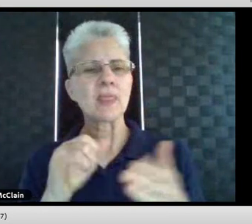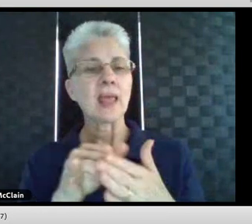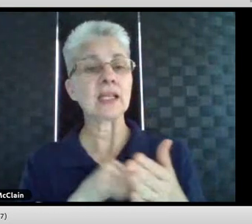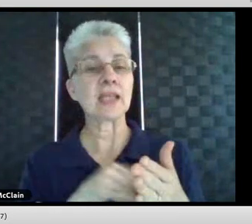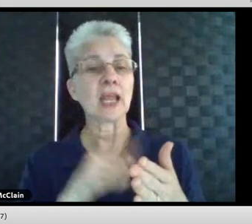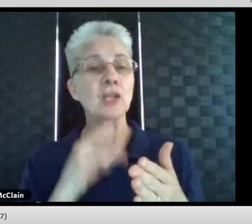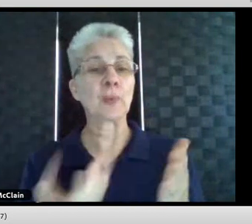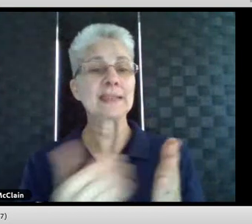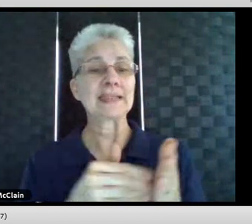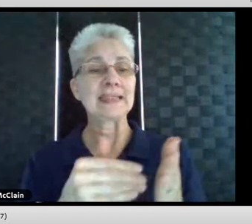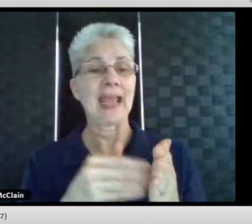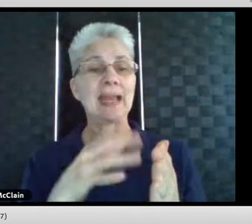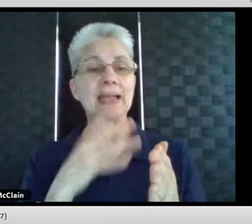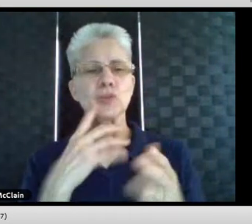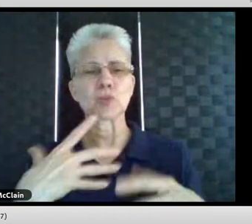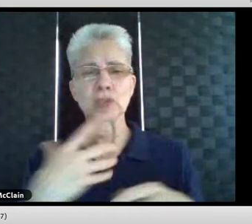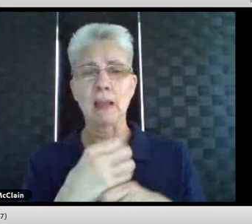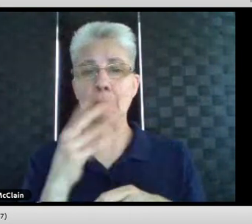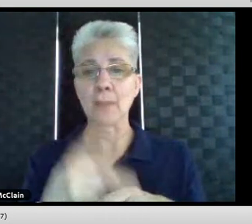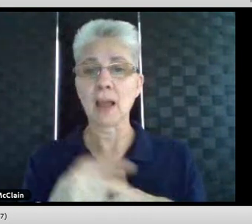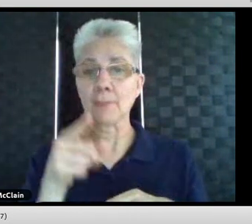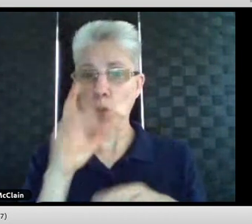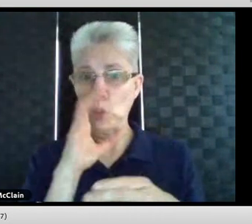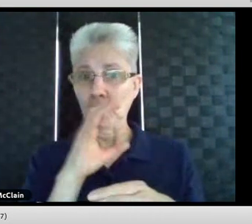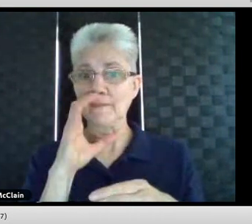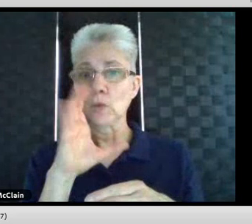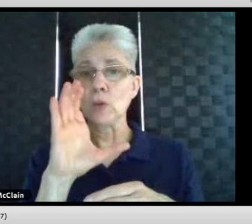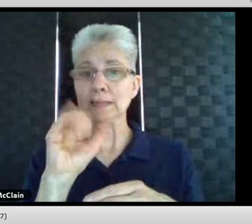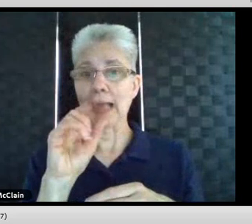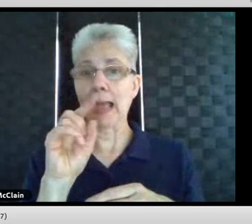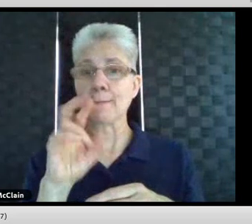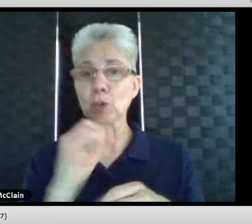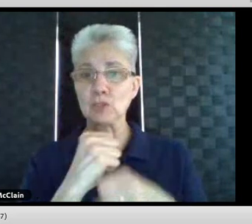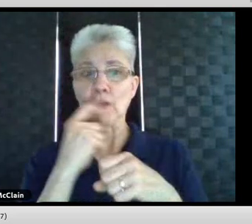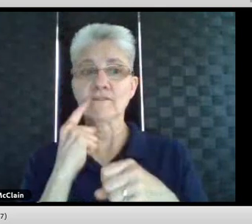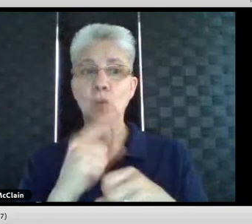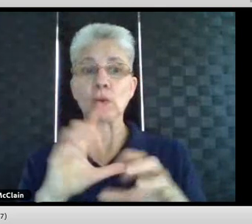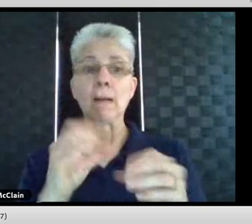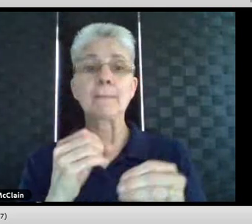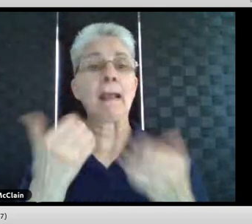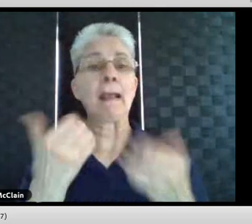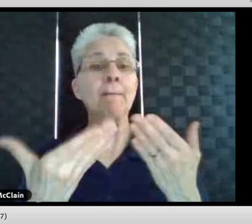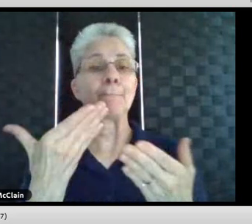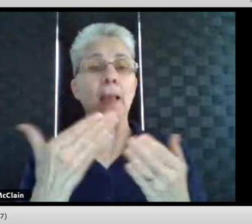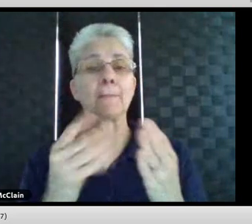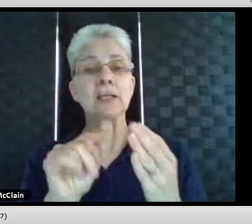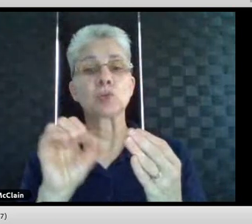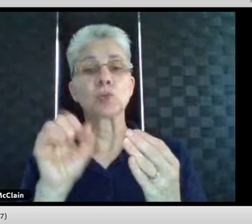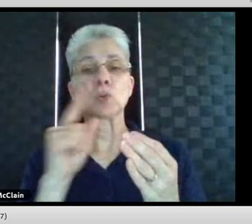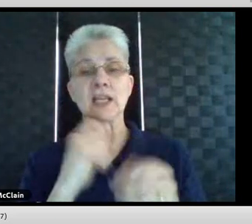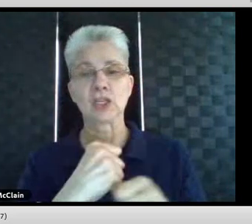"So just to sum up, you're looking at cybersecurity for your company and possibly some tools that you can use to protect your company?"